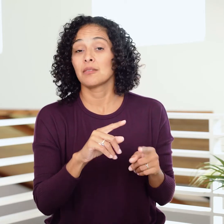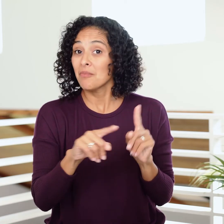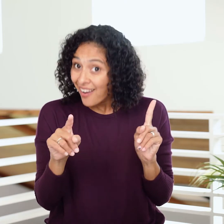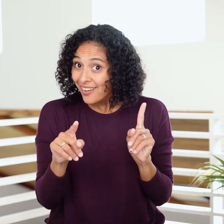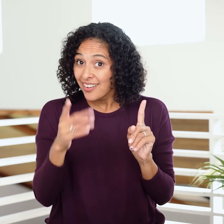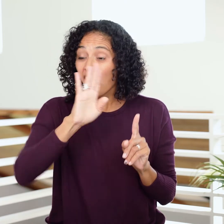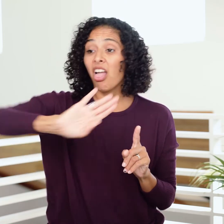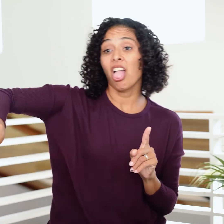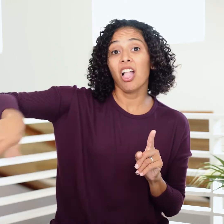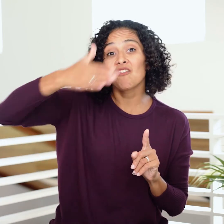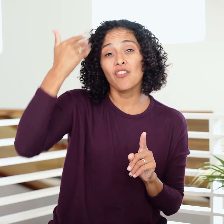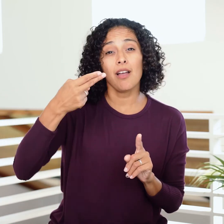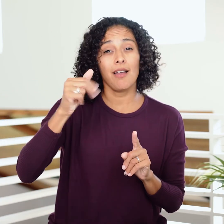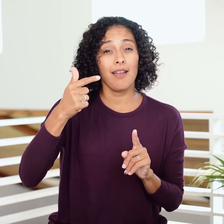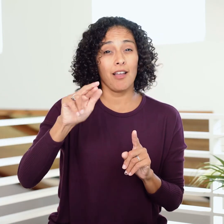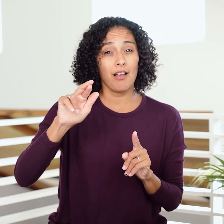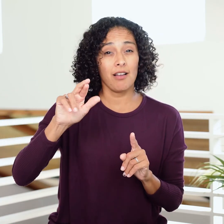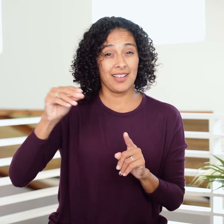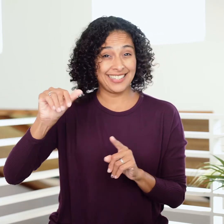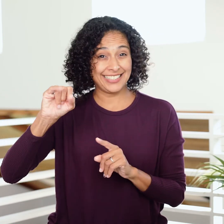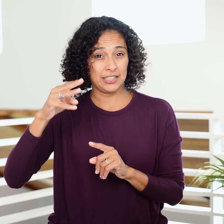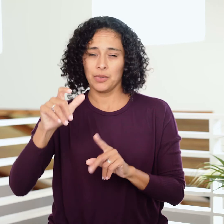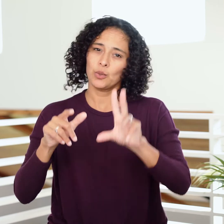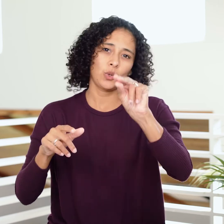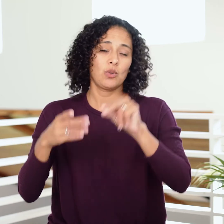But God doesn’t forget Hagar and Ishmael;